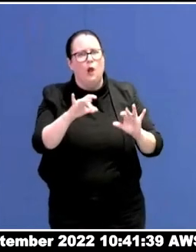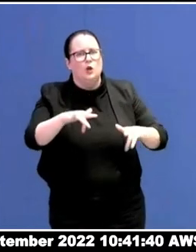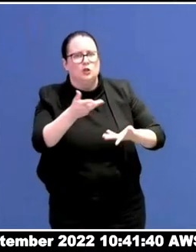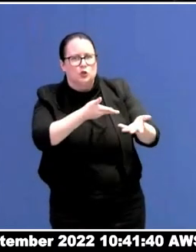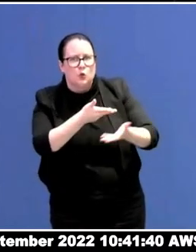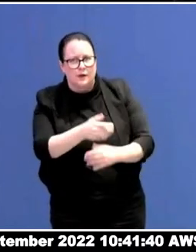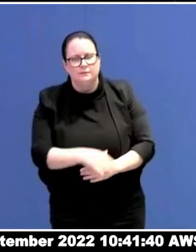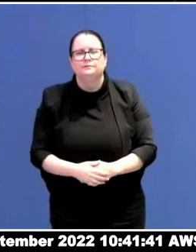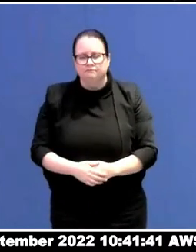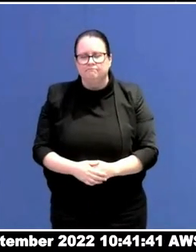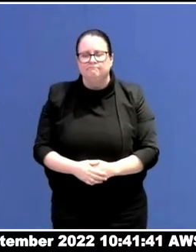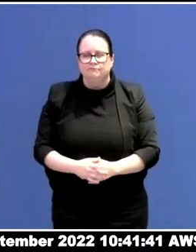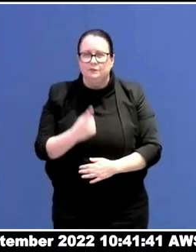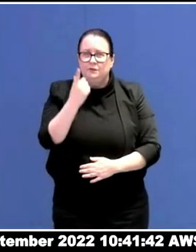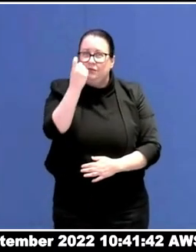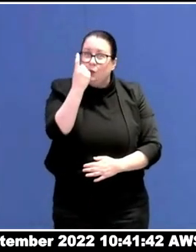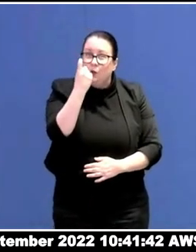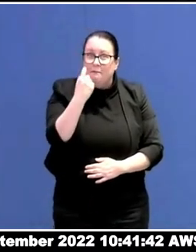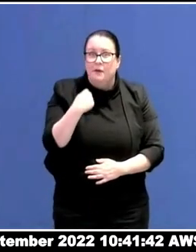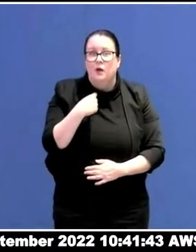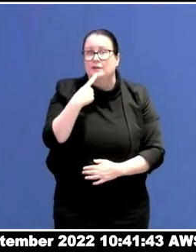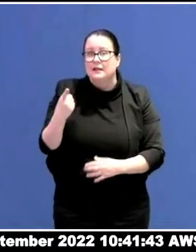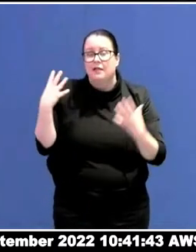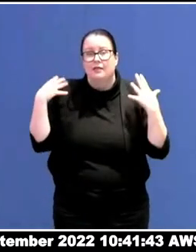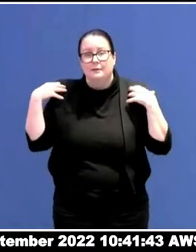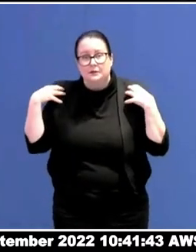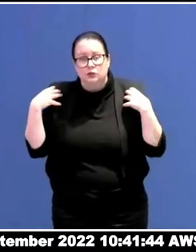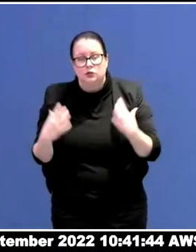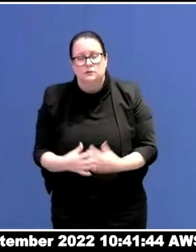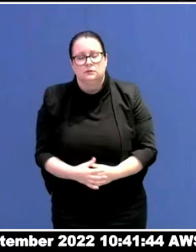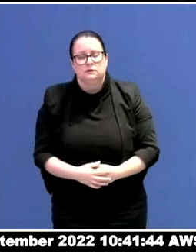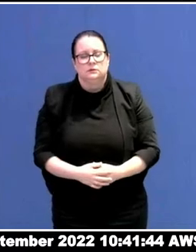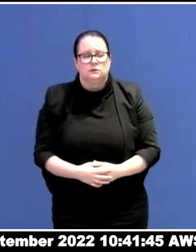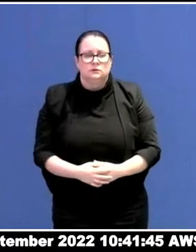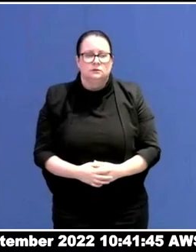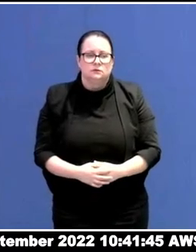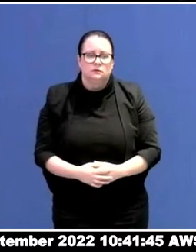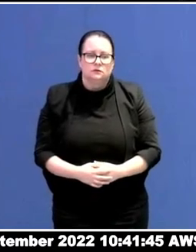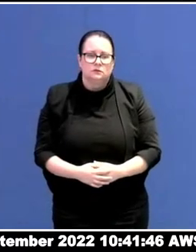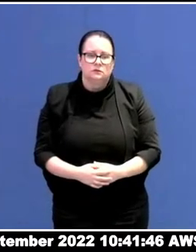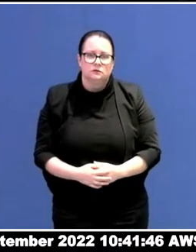The only thing, I think, would be that at the conclusion of this, I would like to